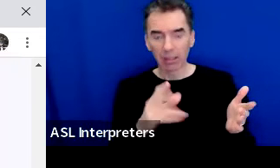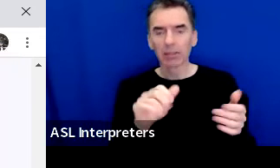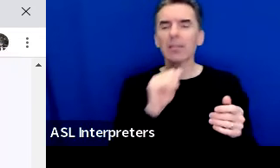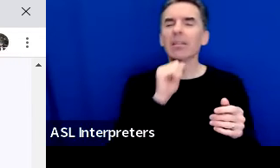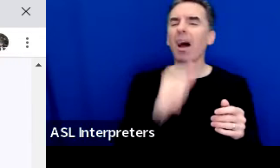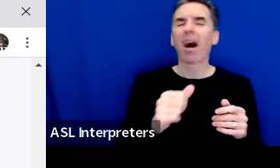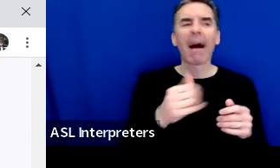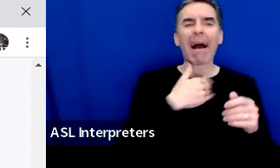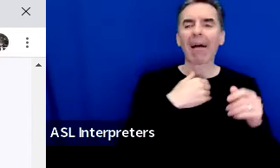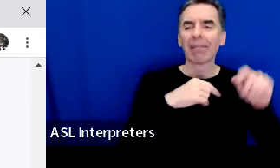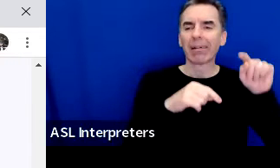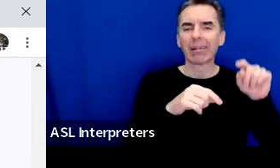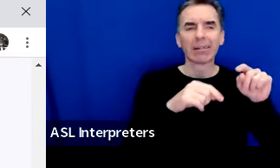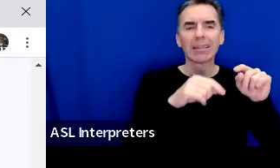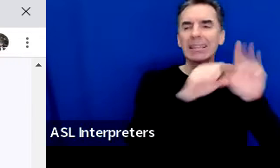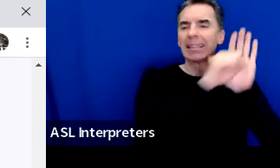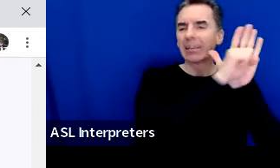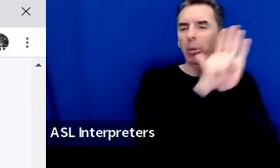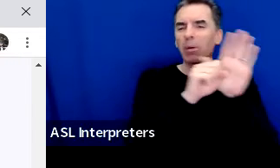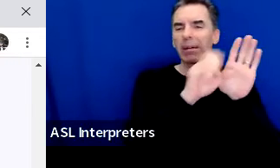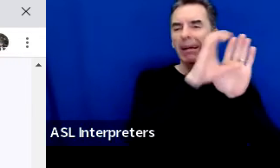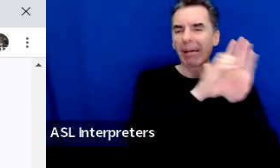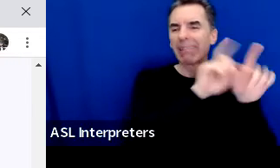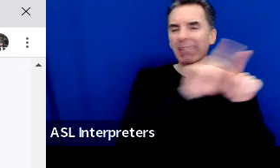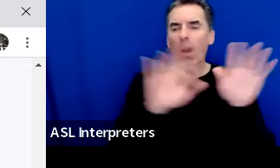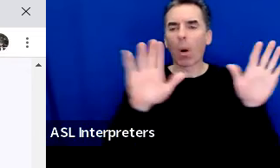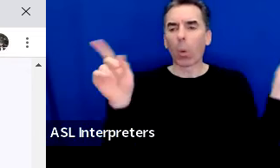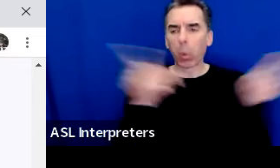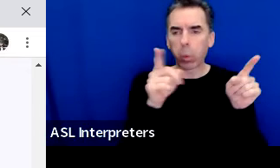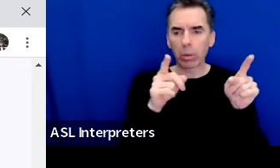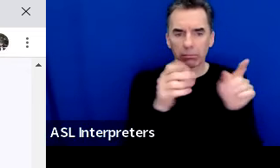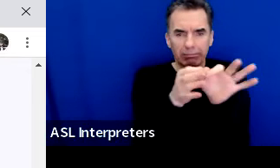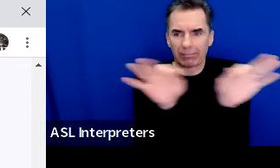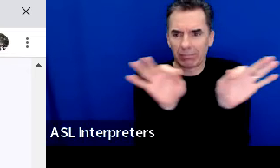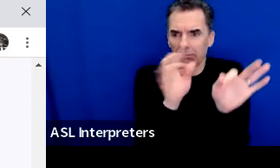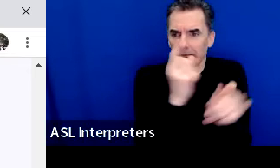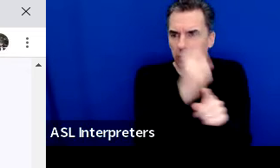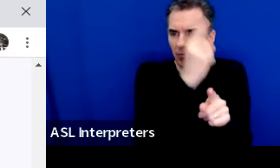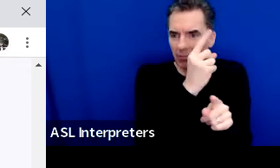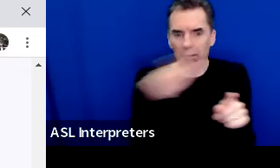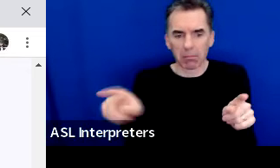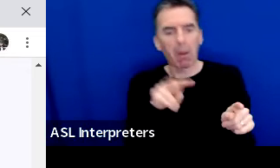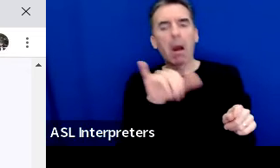It actually shows it in a pretty way. So it's really nice and then down, so that's the cold part.